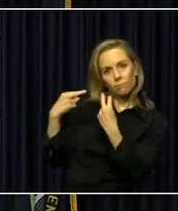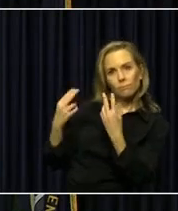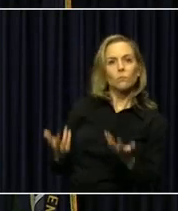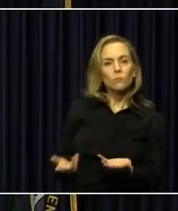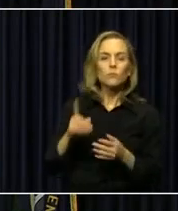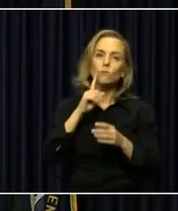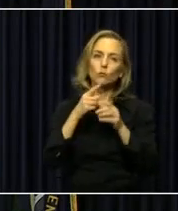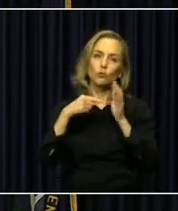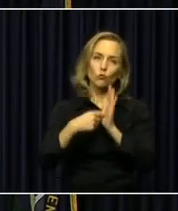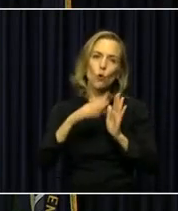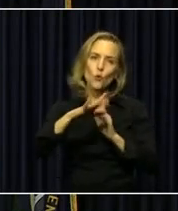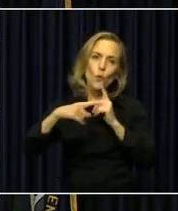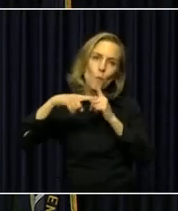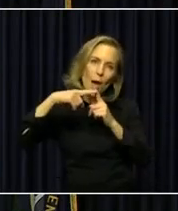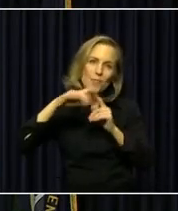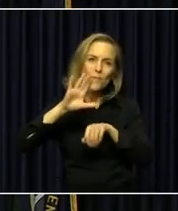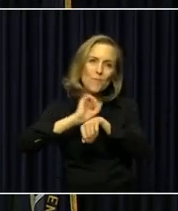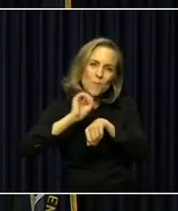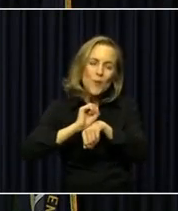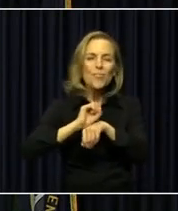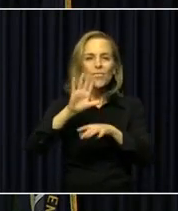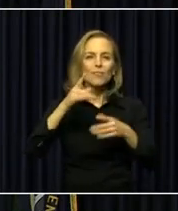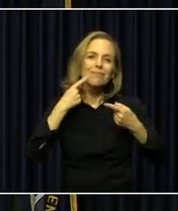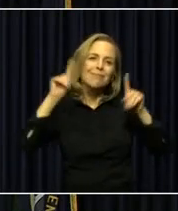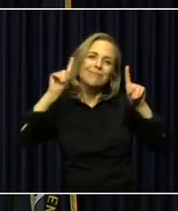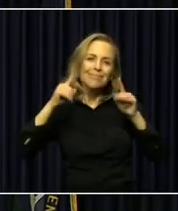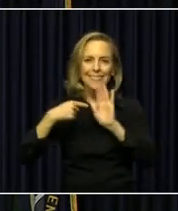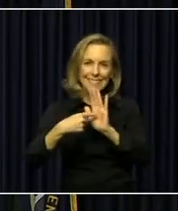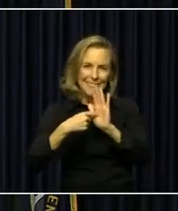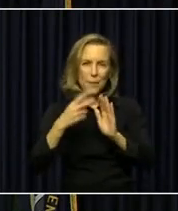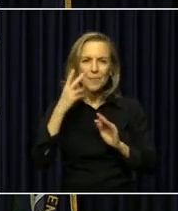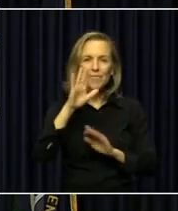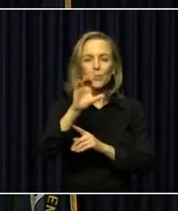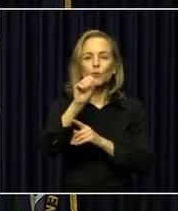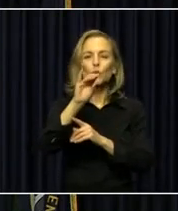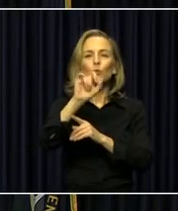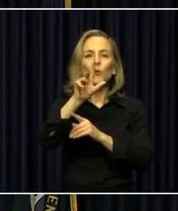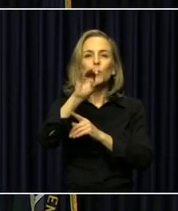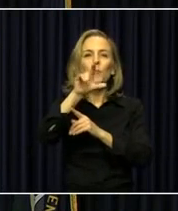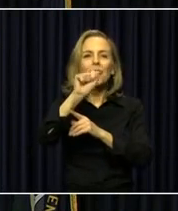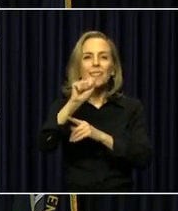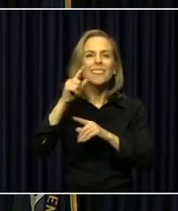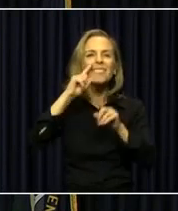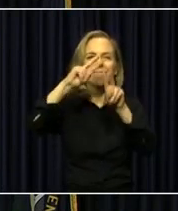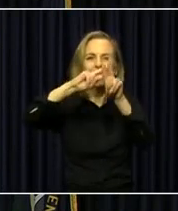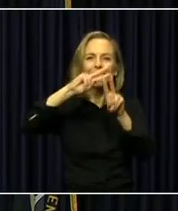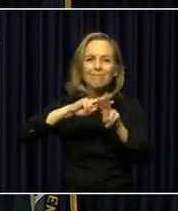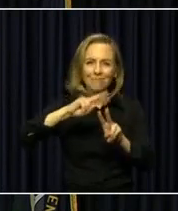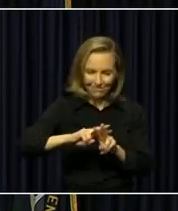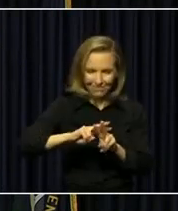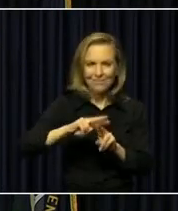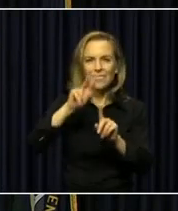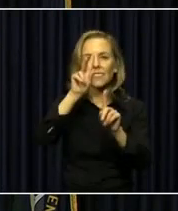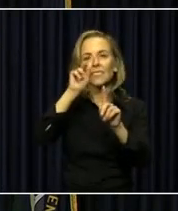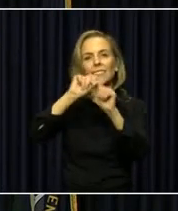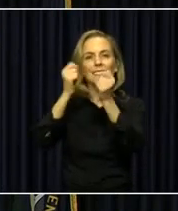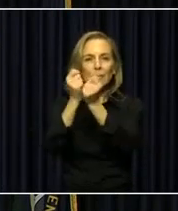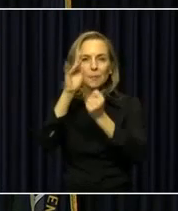ON ABOUT .1 PERCENT OF FOLKS THAT DON'T BELIEVE WHAT WE'RE DOING IS REAL OR JUST WILLING TO ACCEPT A CERTAIN NUMBER OF